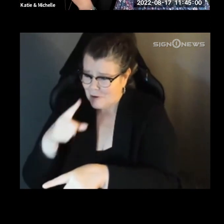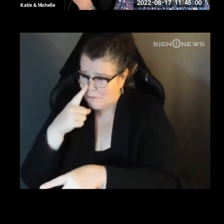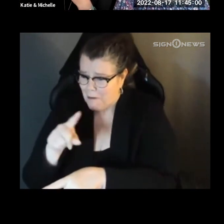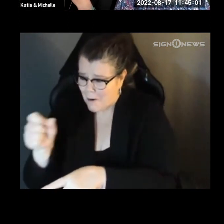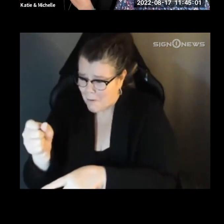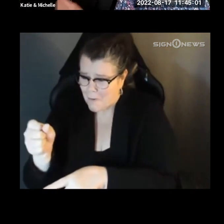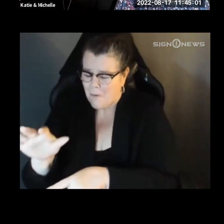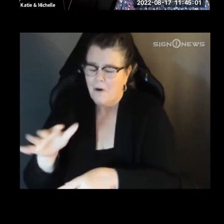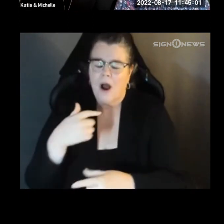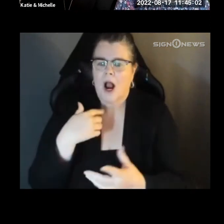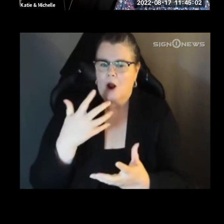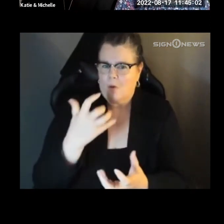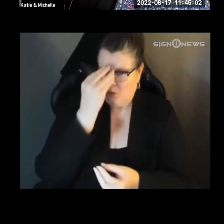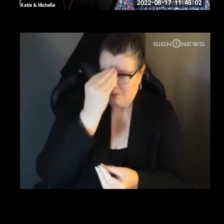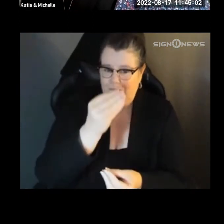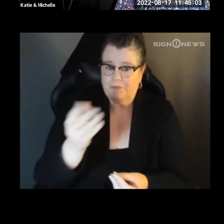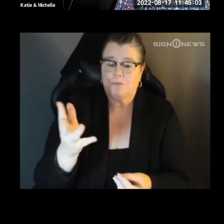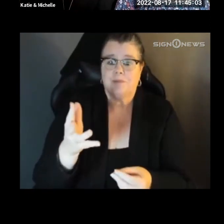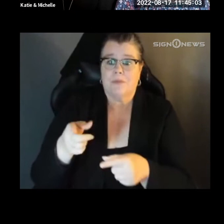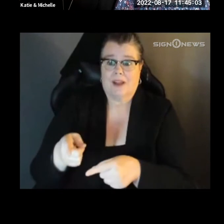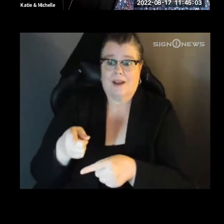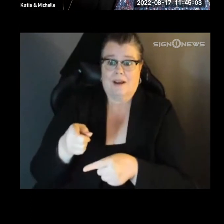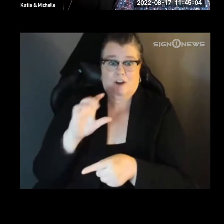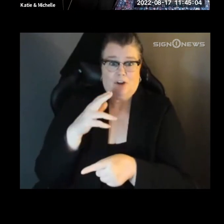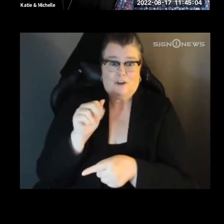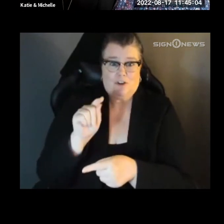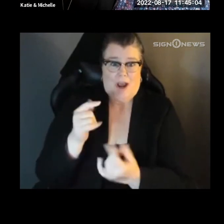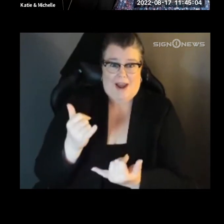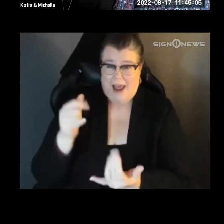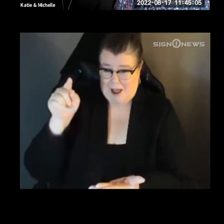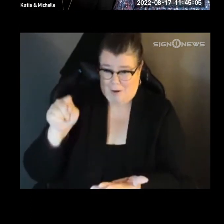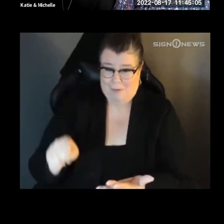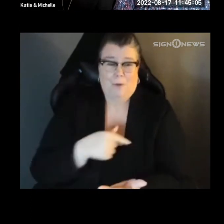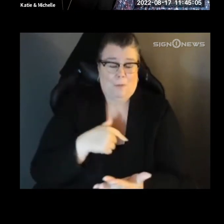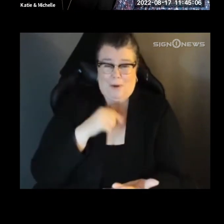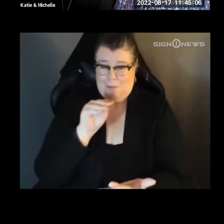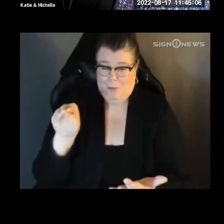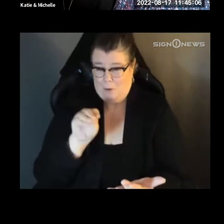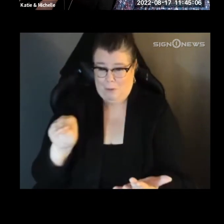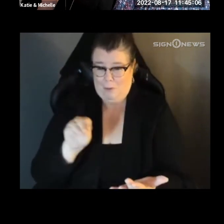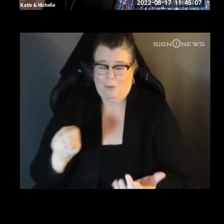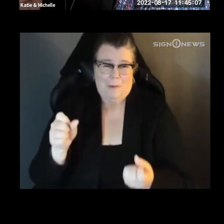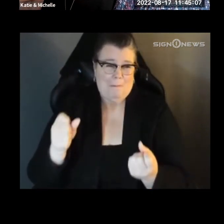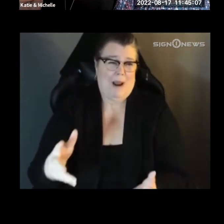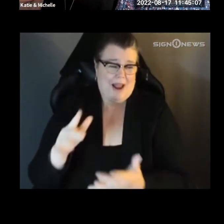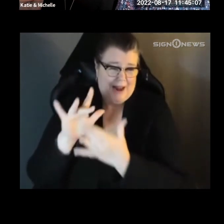are so many links in this chat box and if your chat box is open where you go to type a message